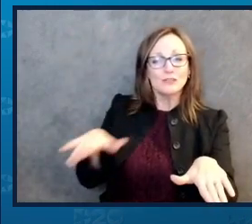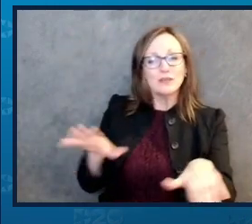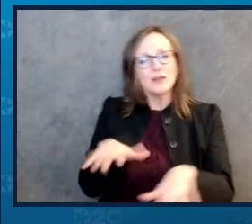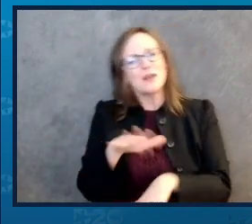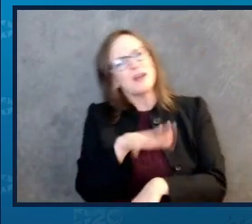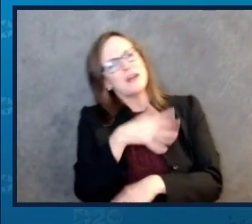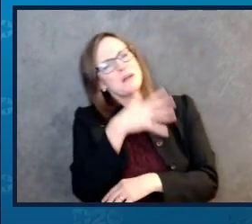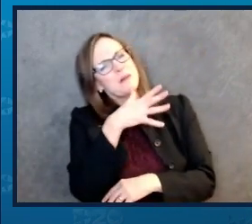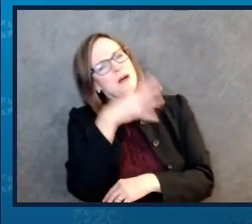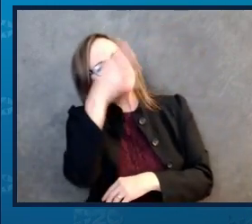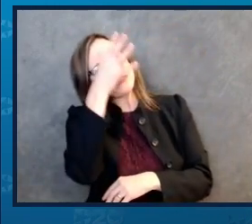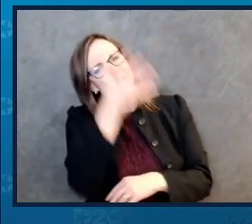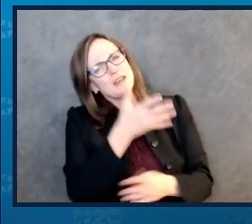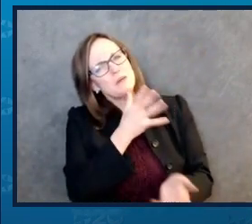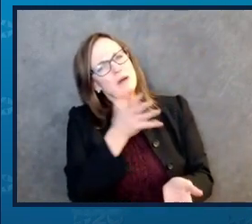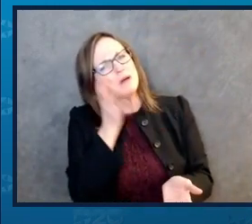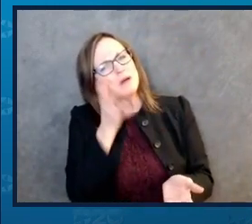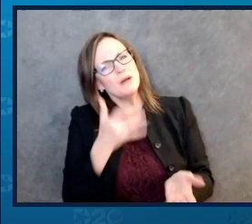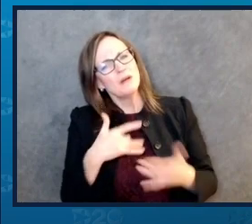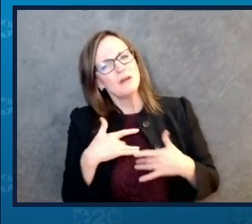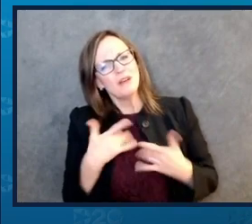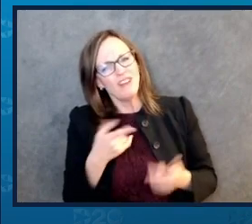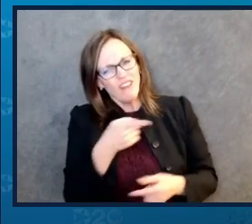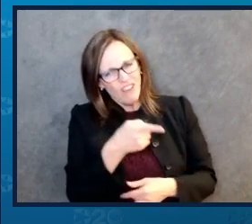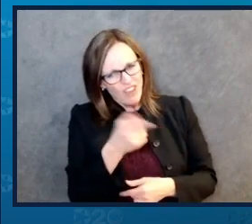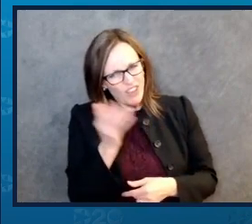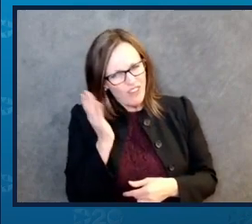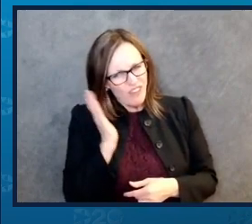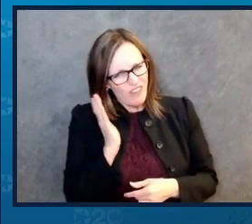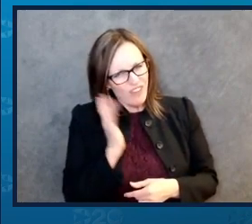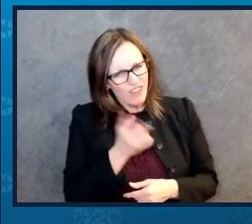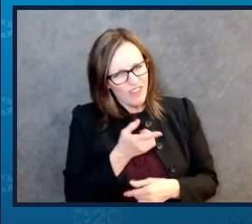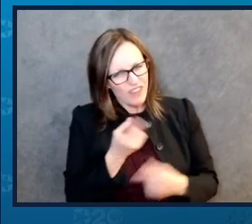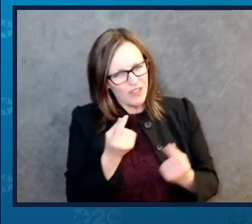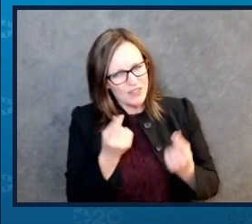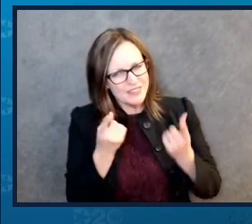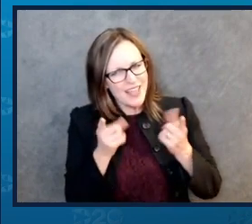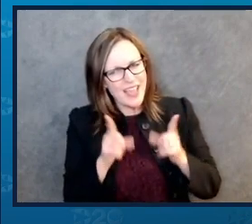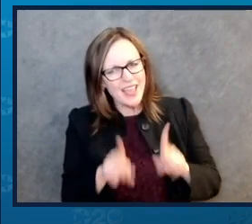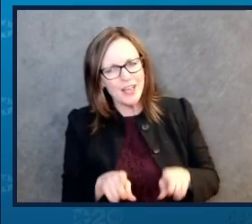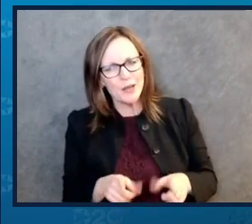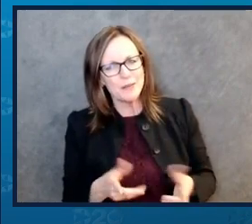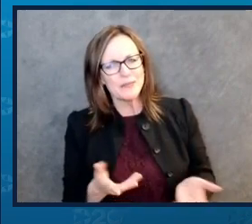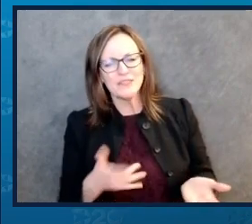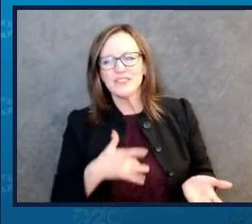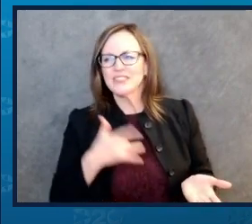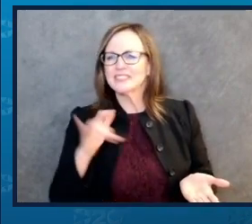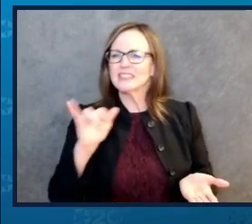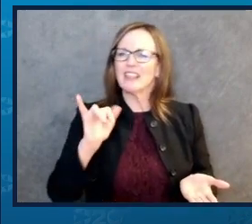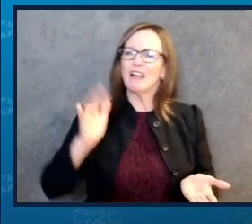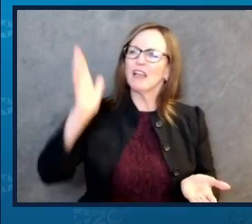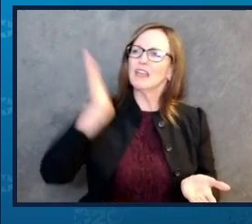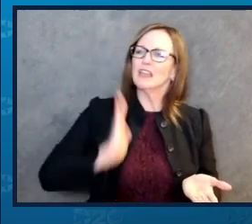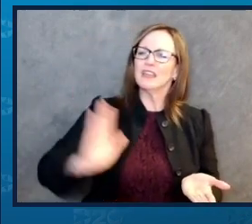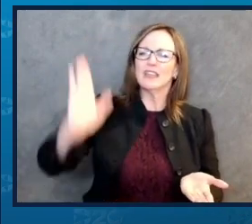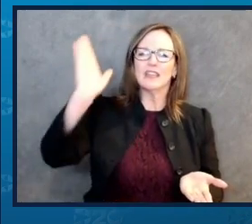WHEN THE STATES WERE SO HIGH. THEY WILL DISCUSS WHAT WAS IT